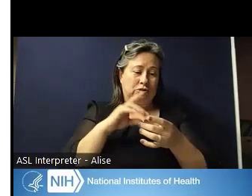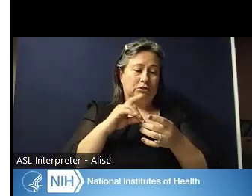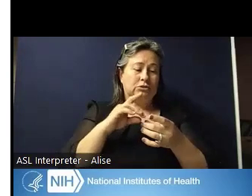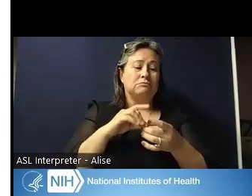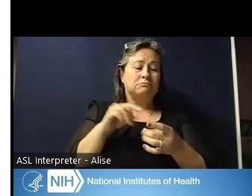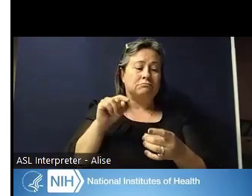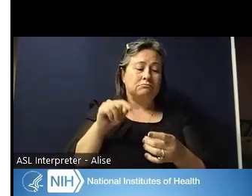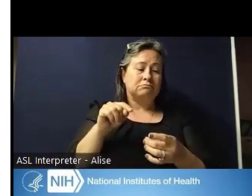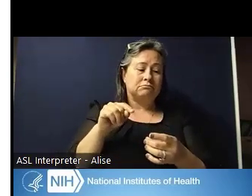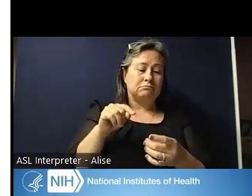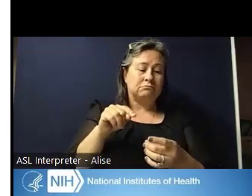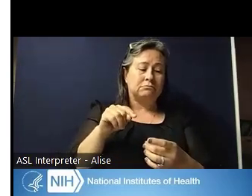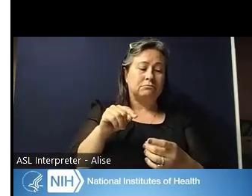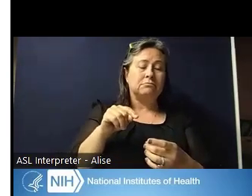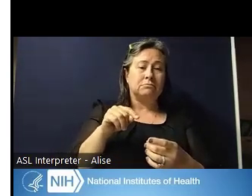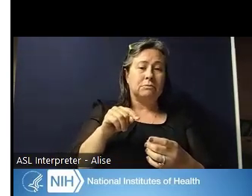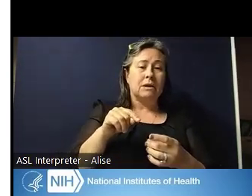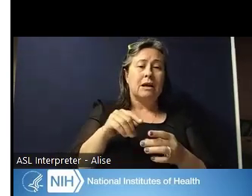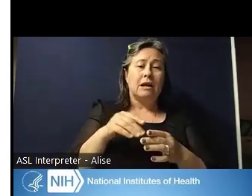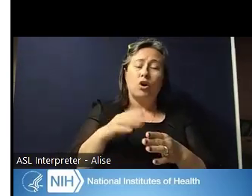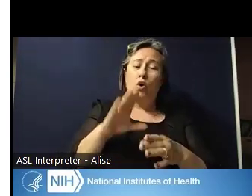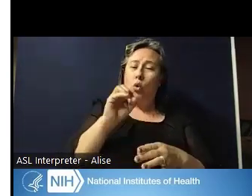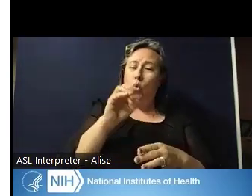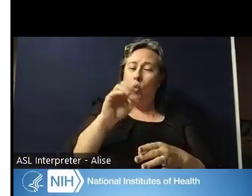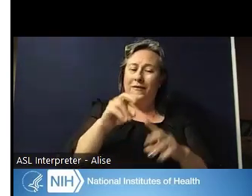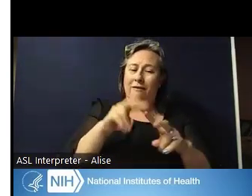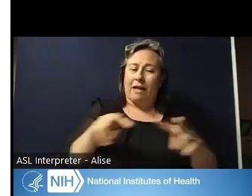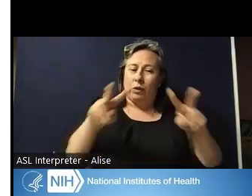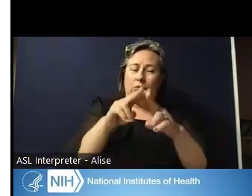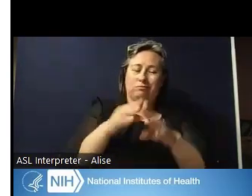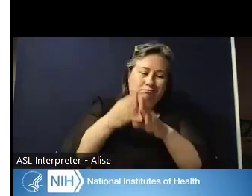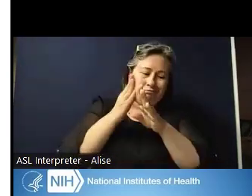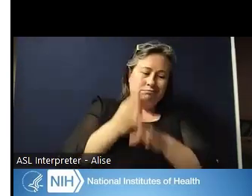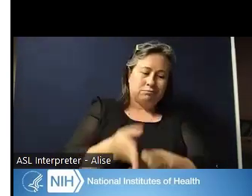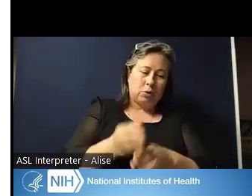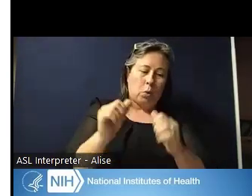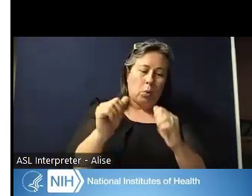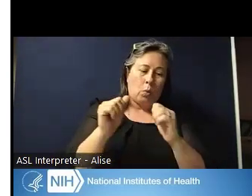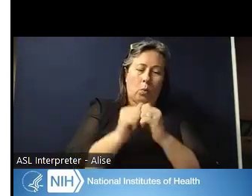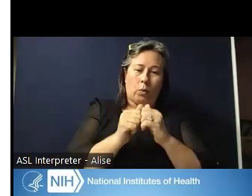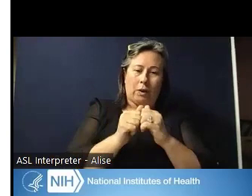and principles align with the NSPM-33,